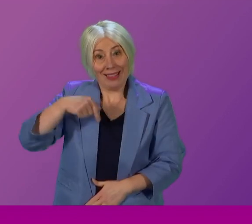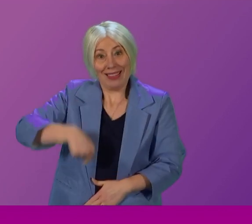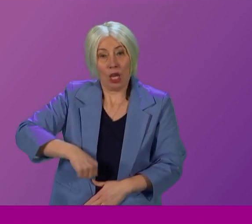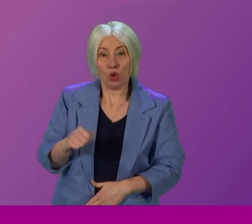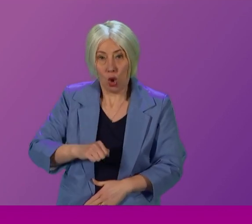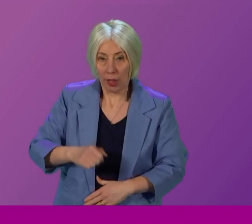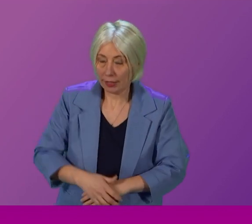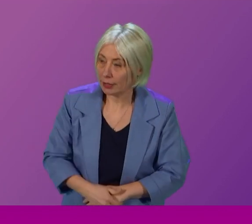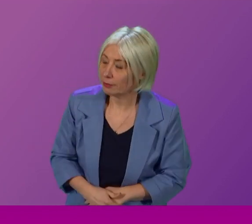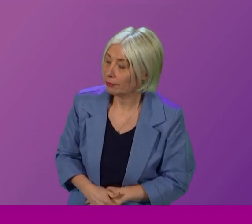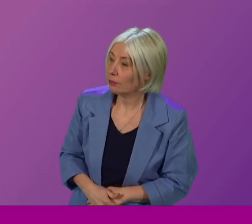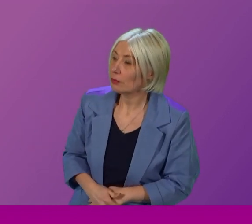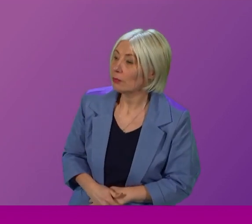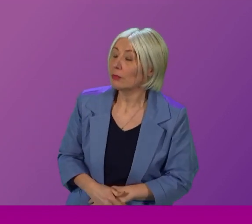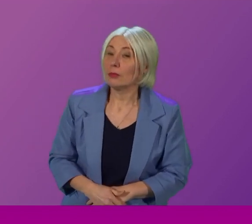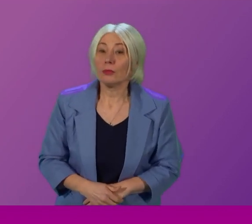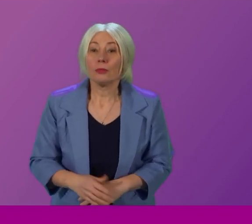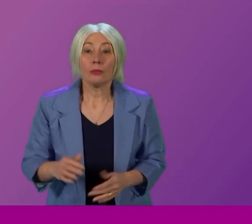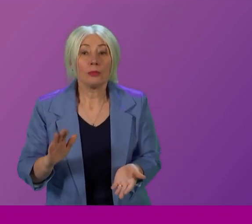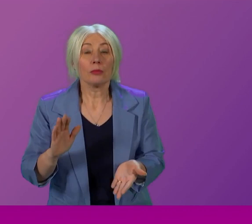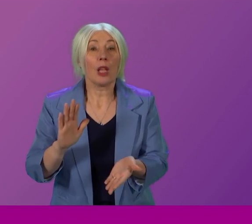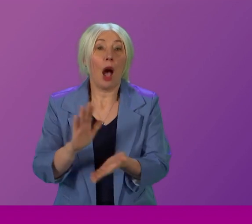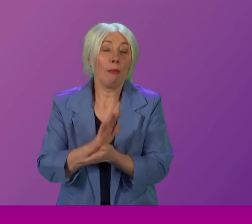I was very pleased to convene, with Maree Todd,